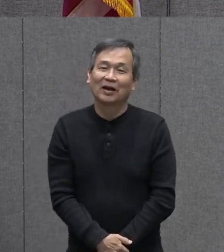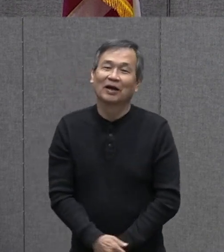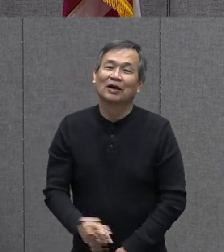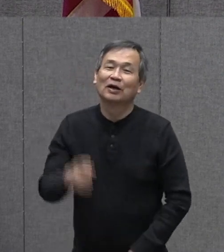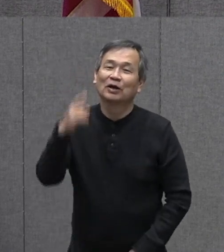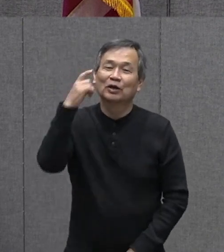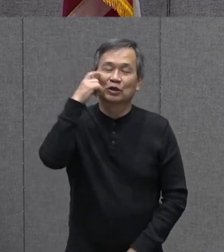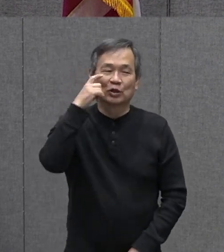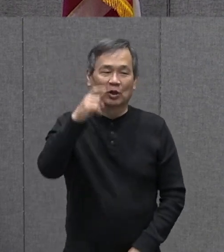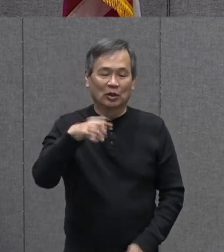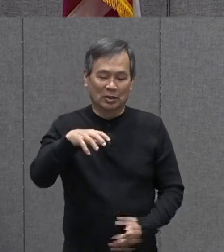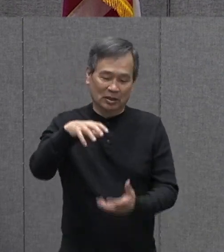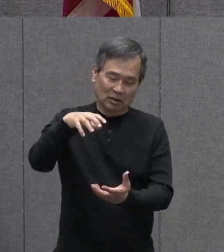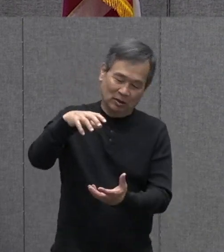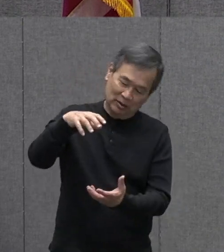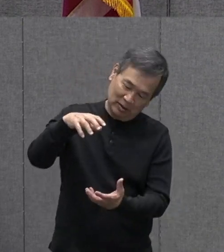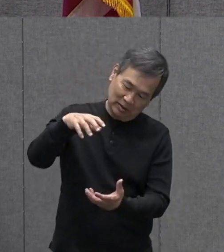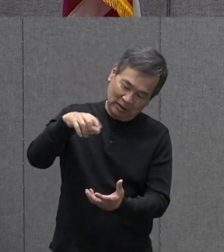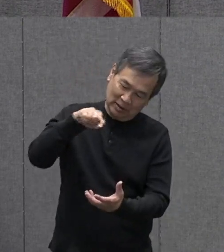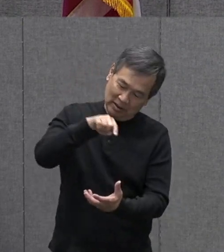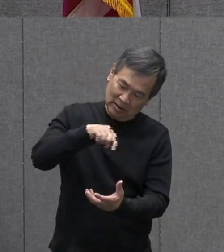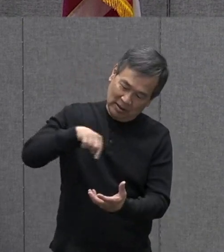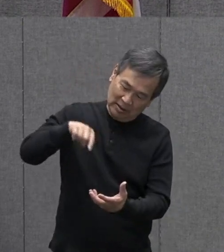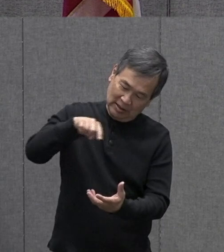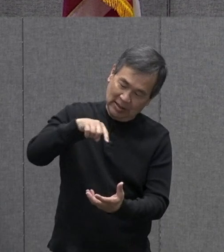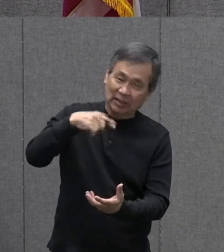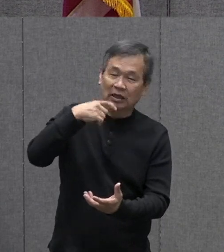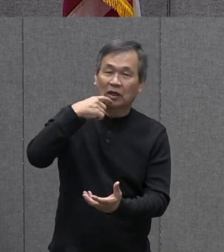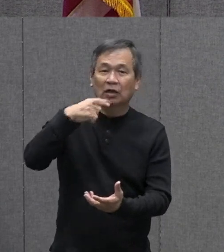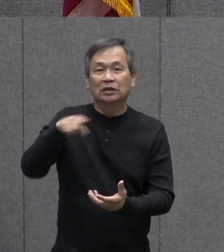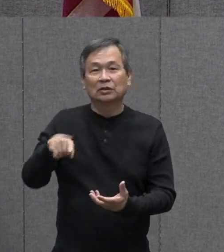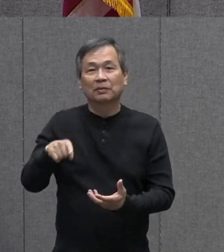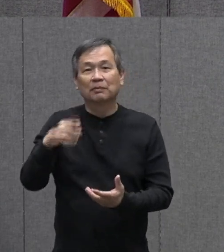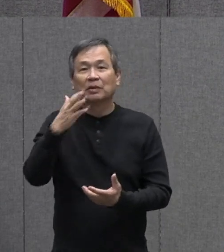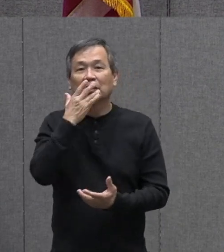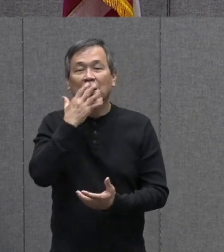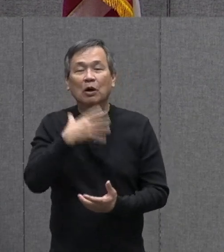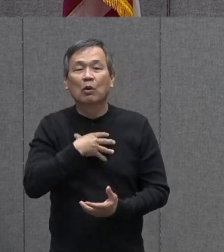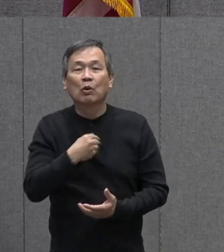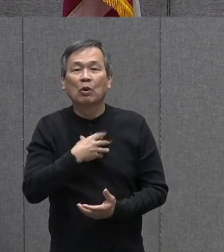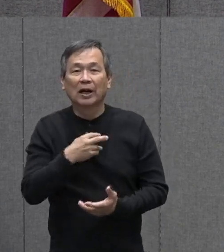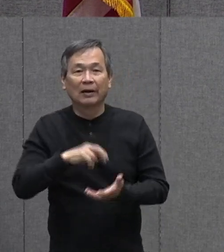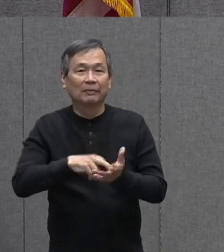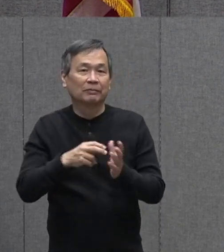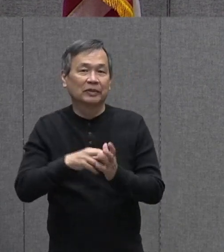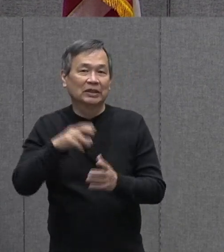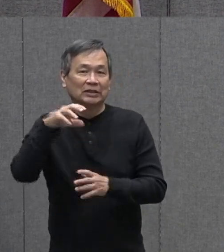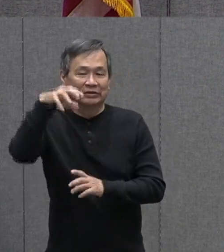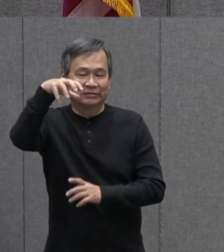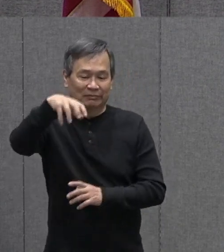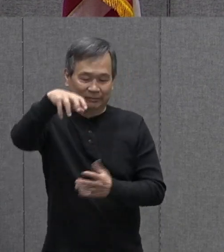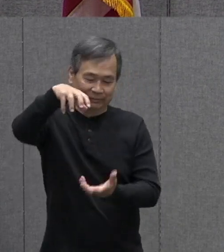it shows white for areas that are mostly ice right now, and then it shows islands too.